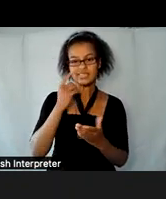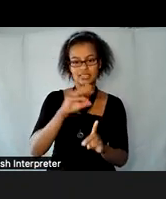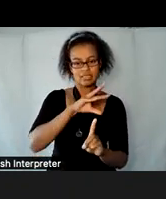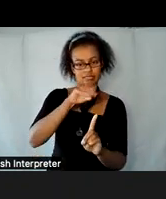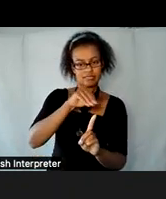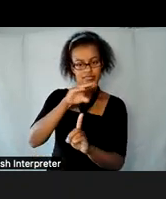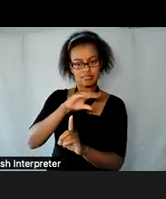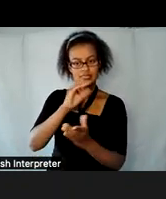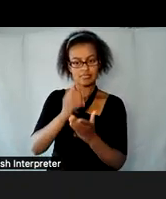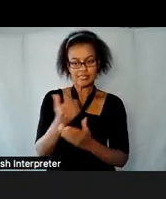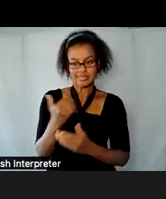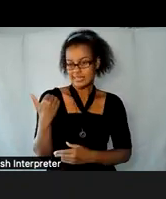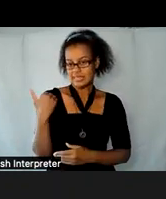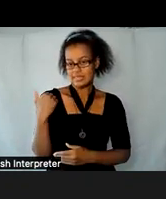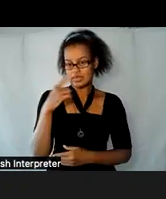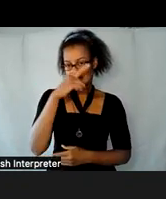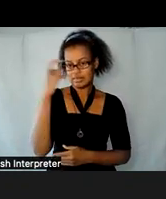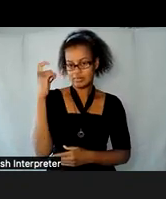and really, really amazing.